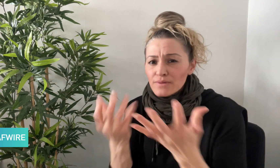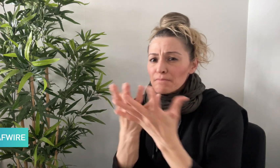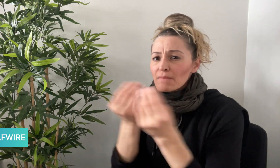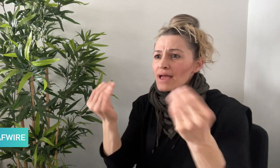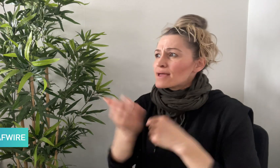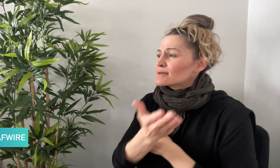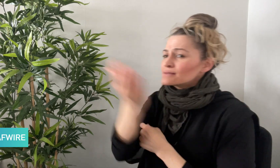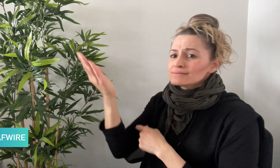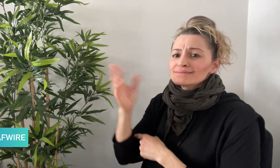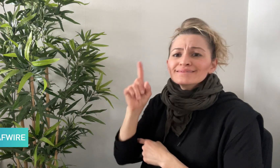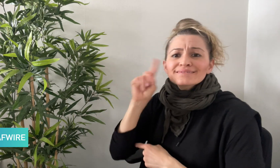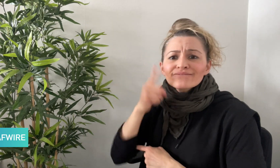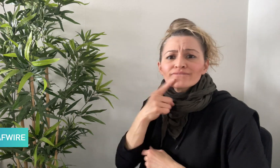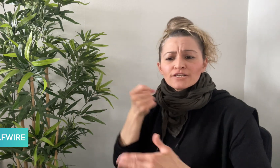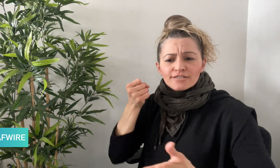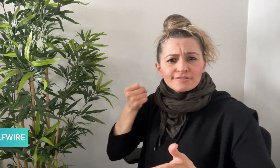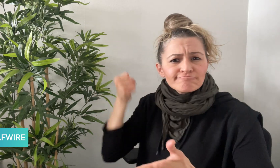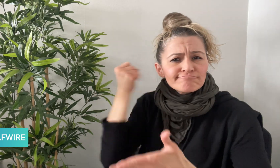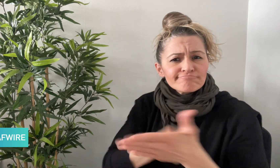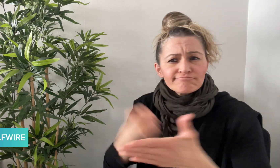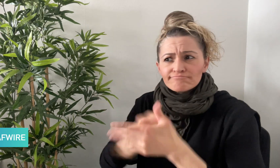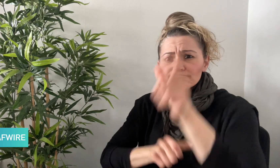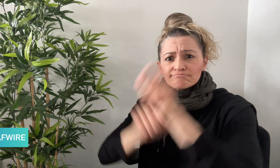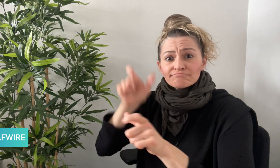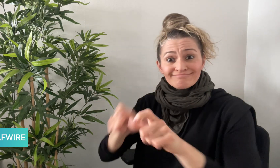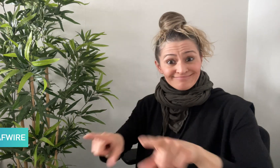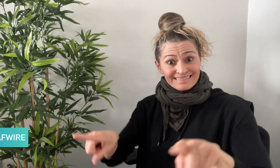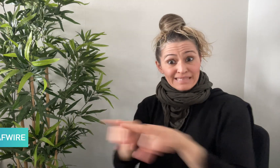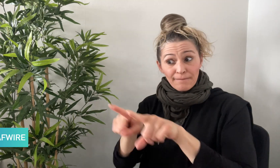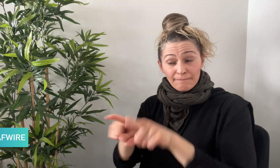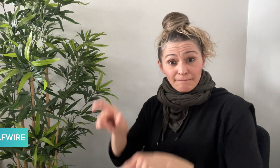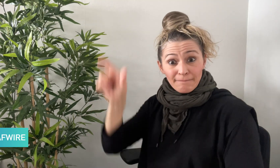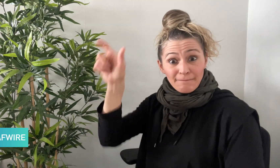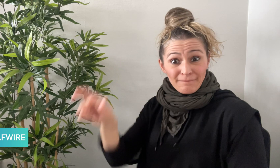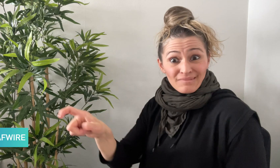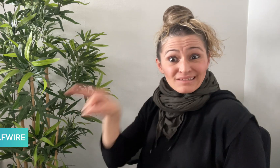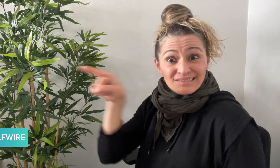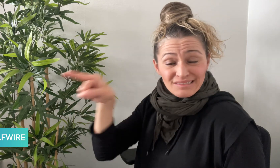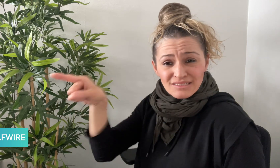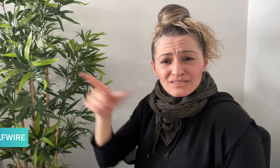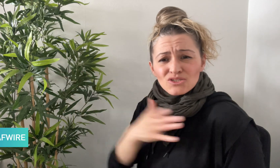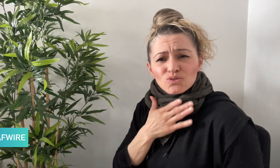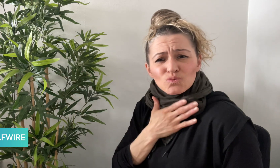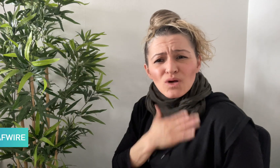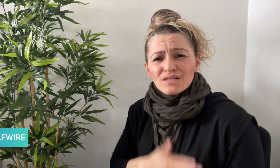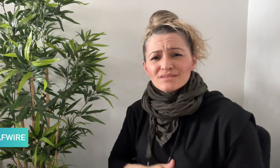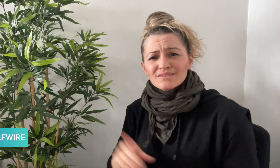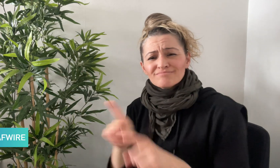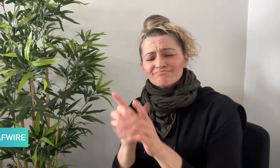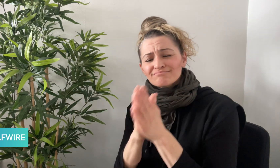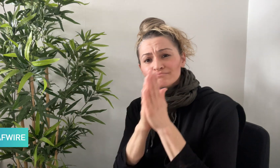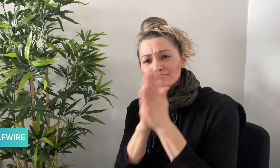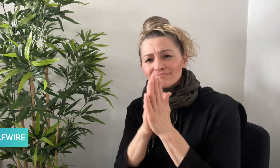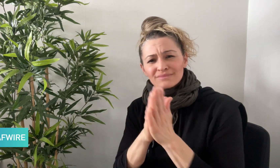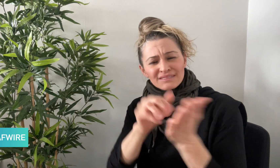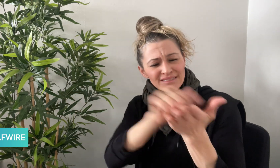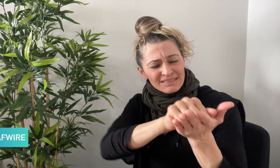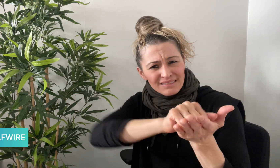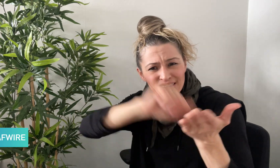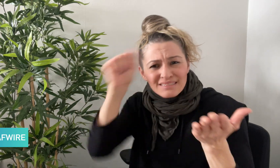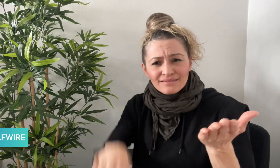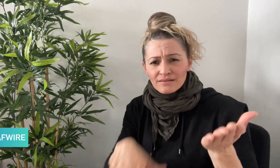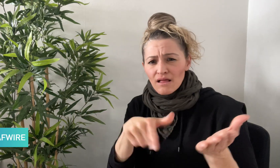that Deaf activists like himself have been trying